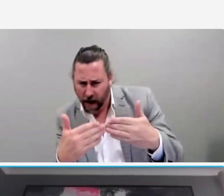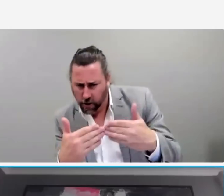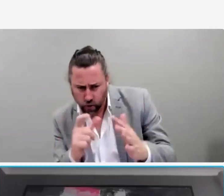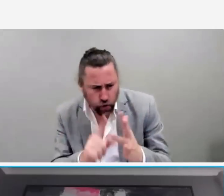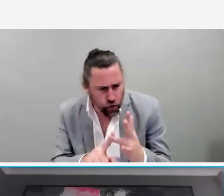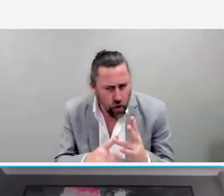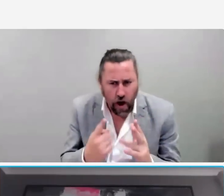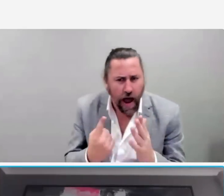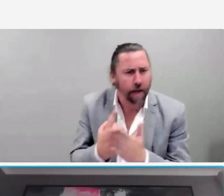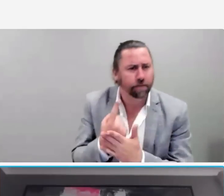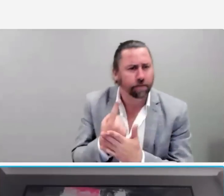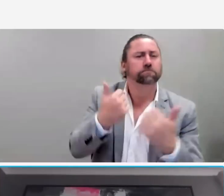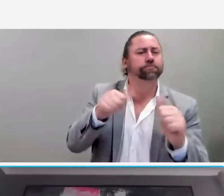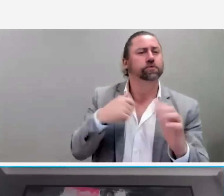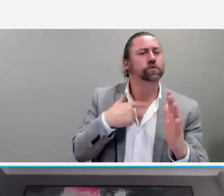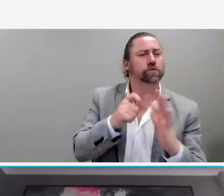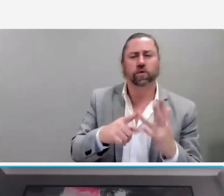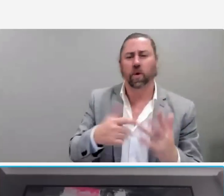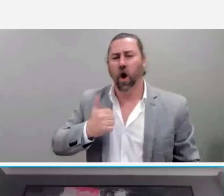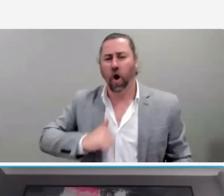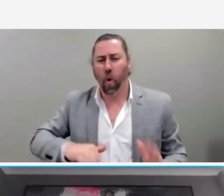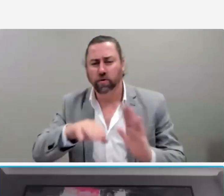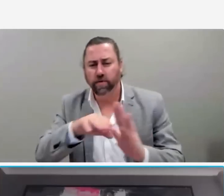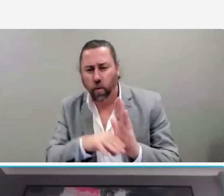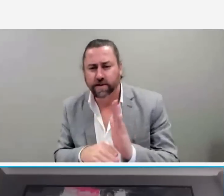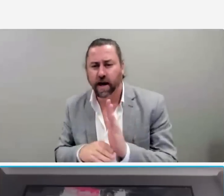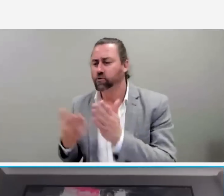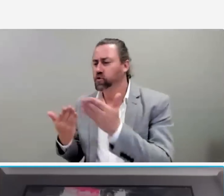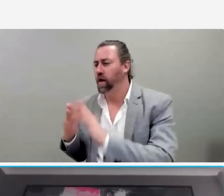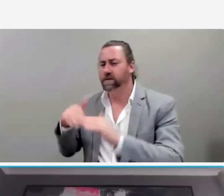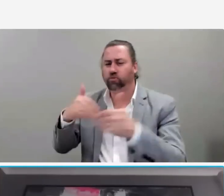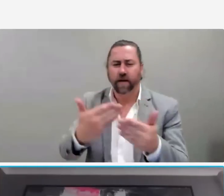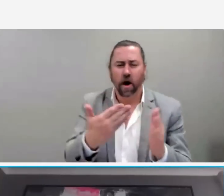worker registration and Code of Conduct, new quality indicators.